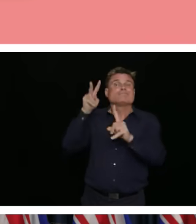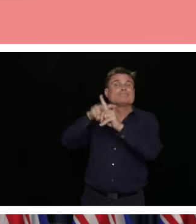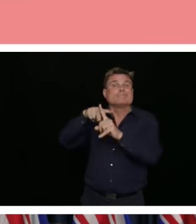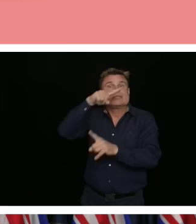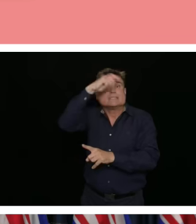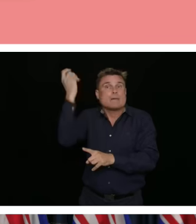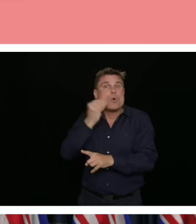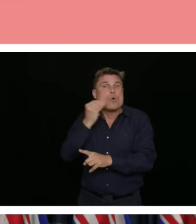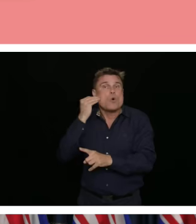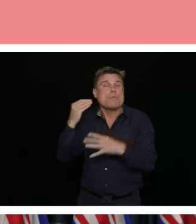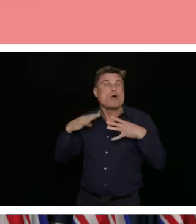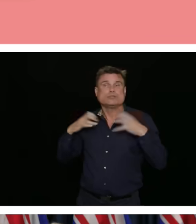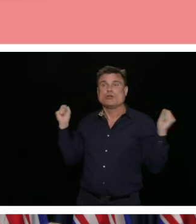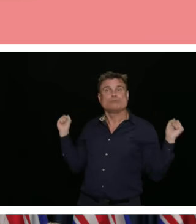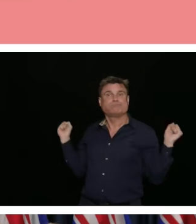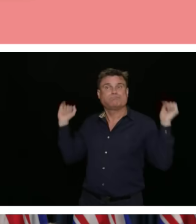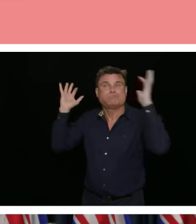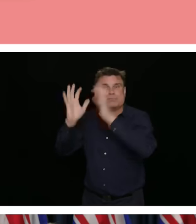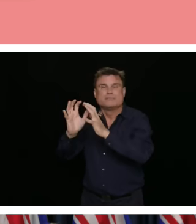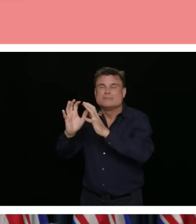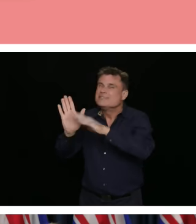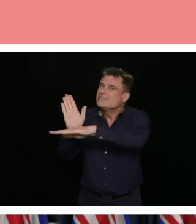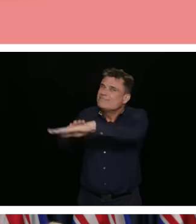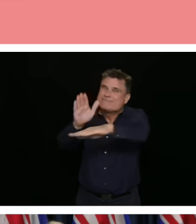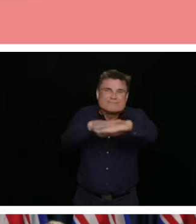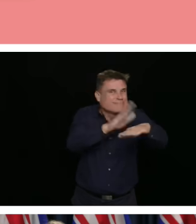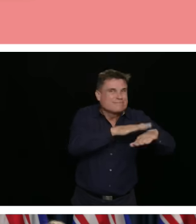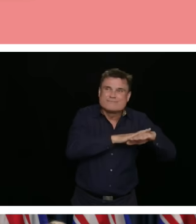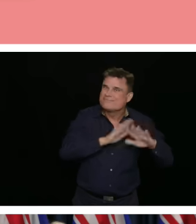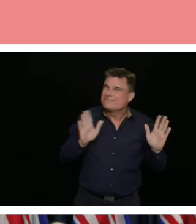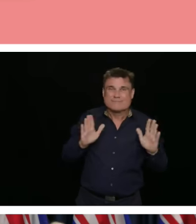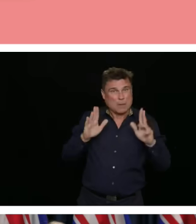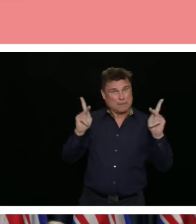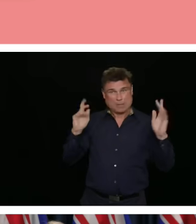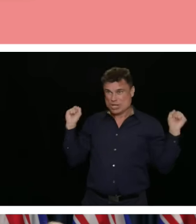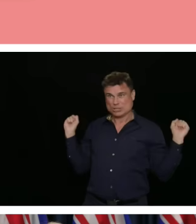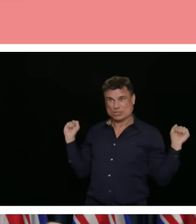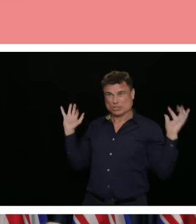care and two in a acute care. That brings our total